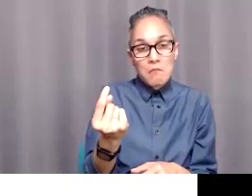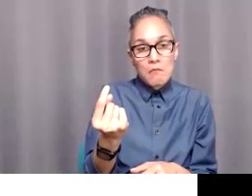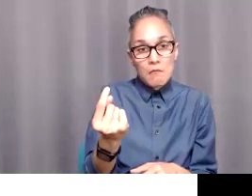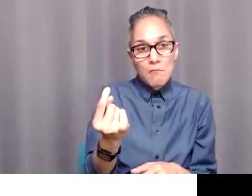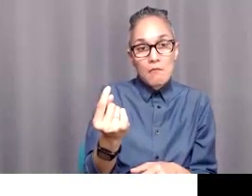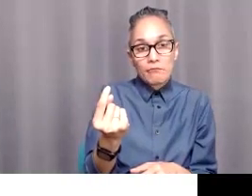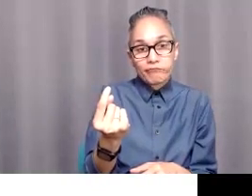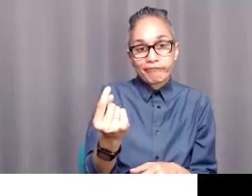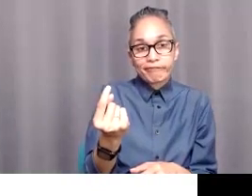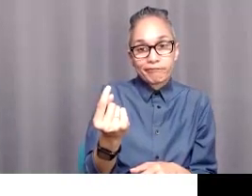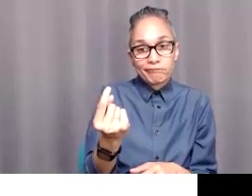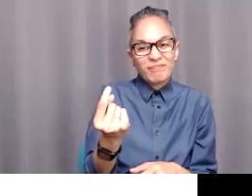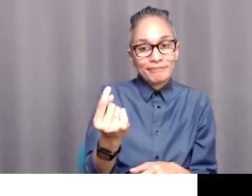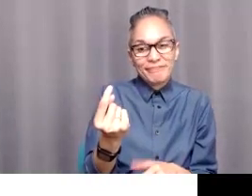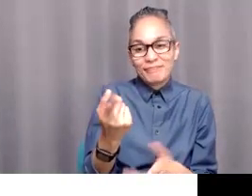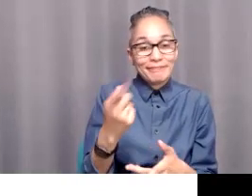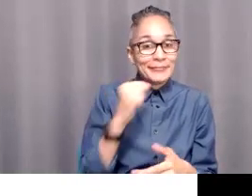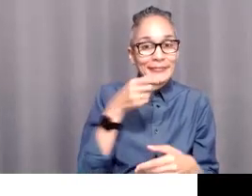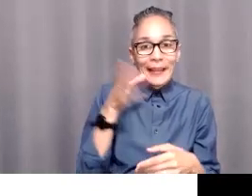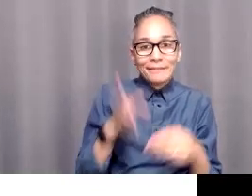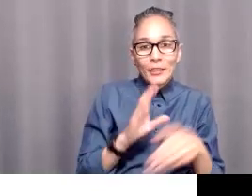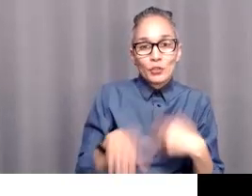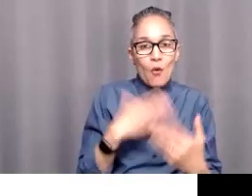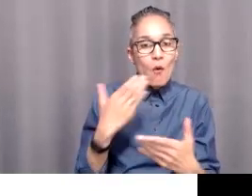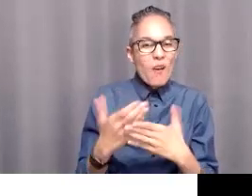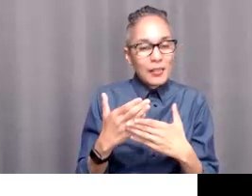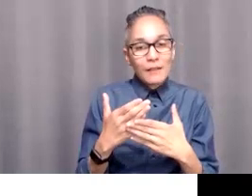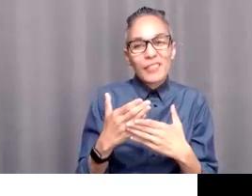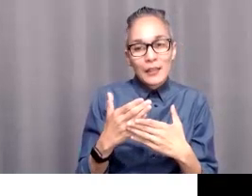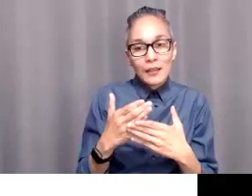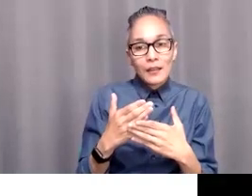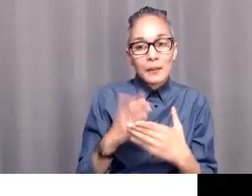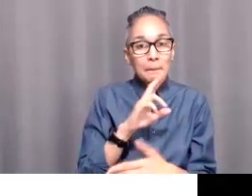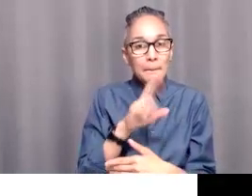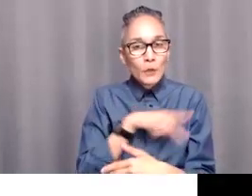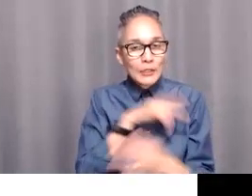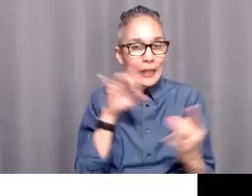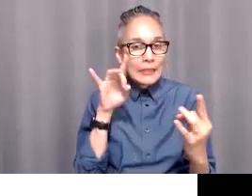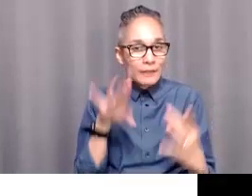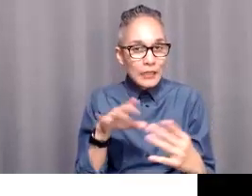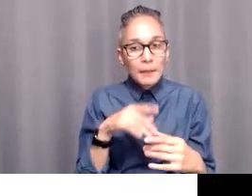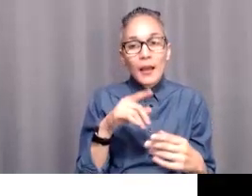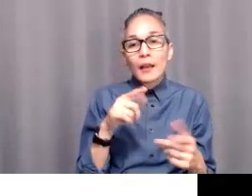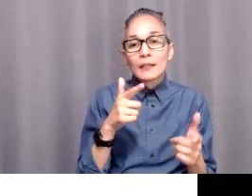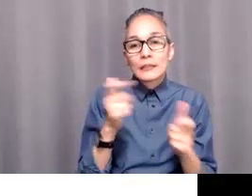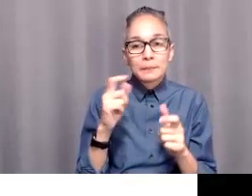for whatever reason, she hasn't finished all of the, you know, the, personalized feedback in the SpeedGrader for that assignment,